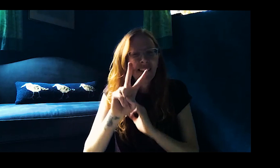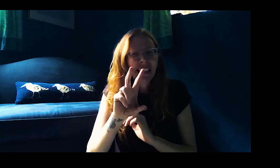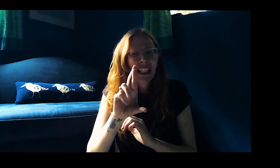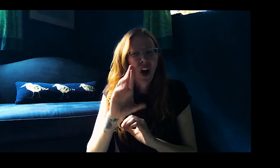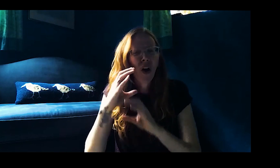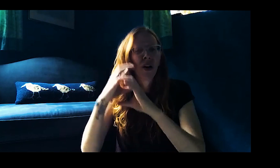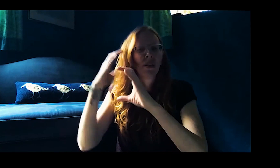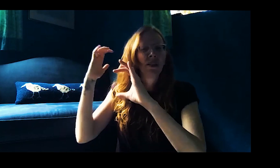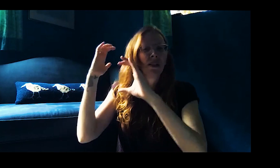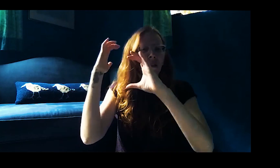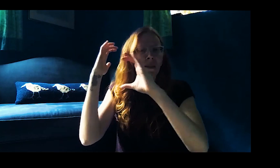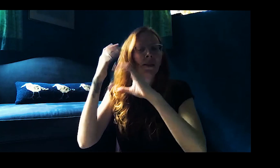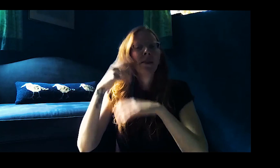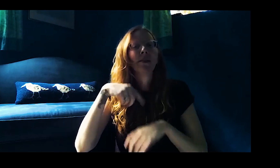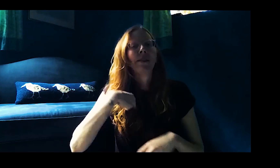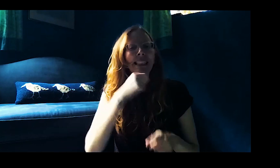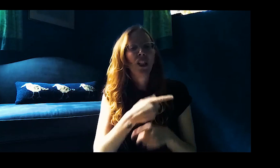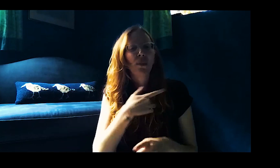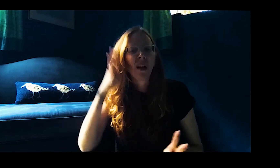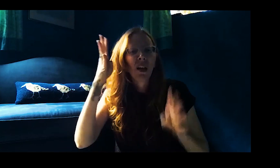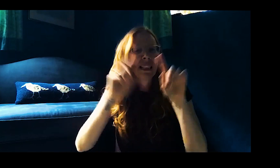be really creative. We also used to have this huge camera we put on our shoulder